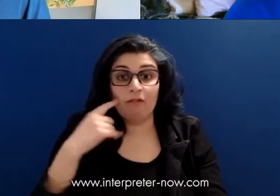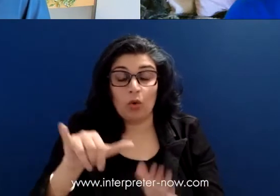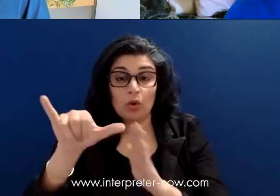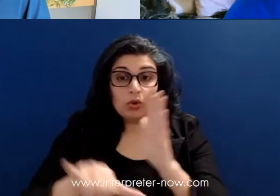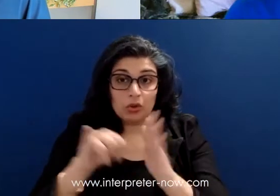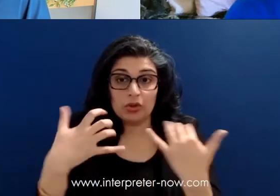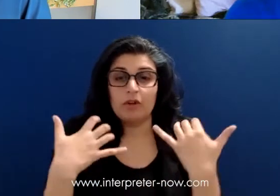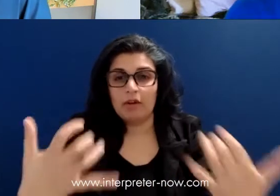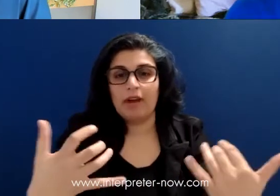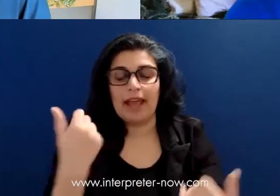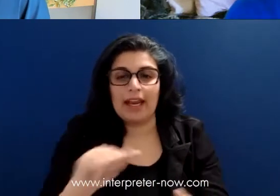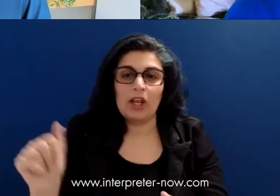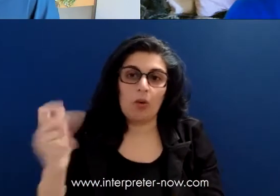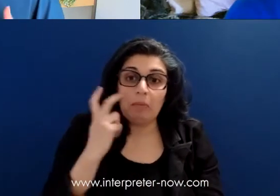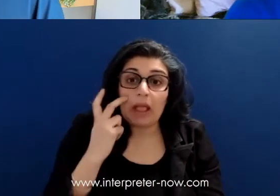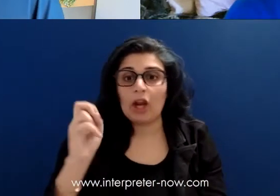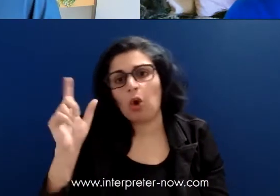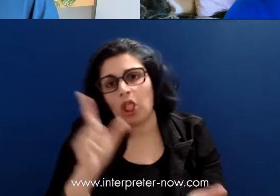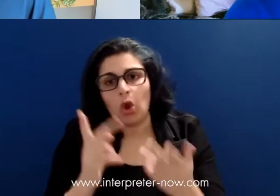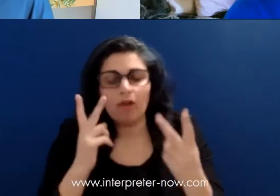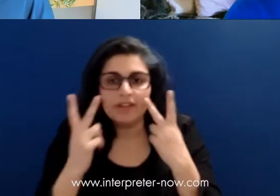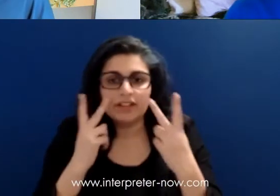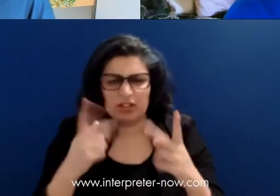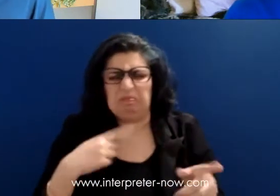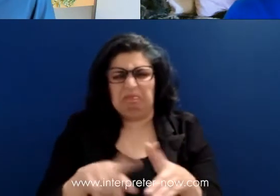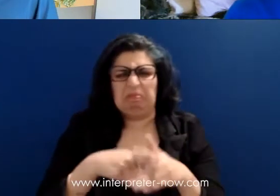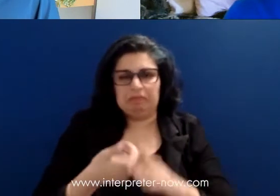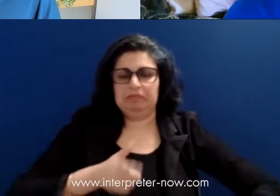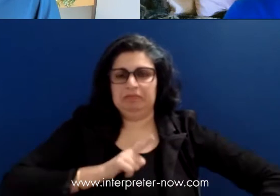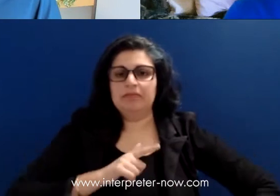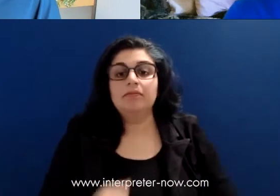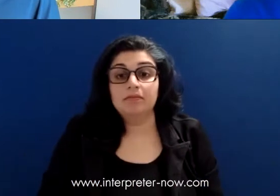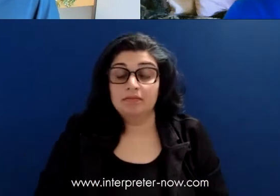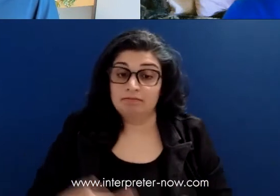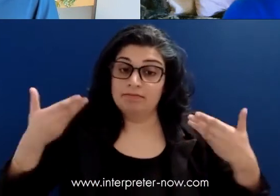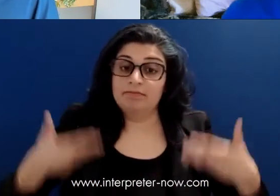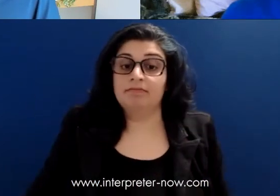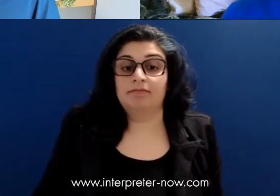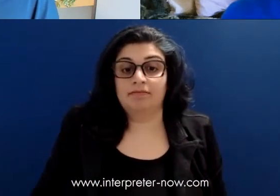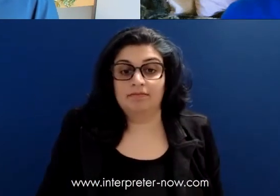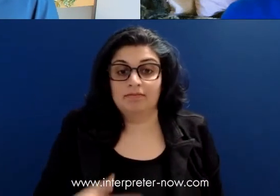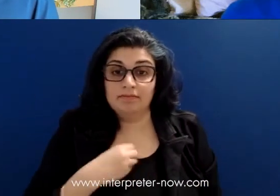who is blind or low-vision. I’ll start. I am a White woman.